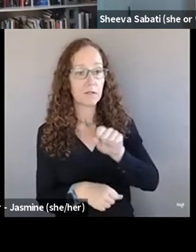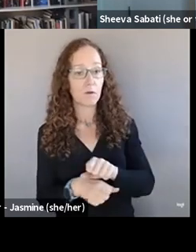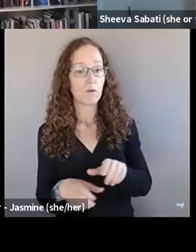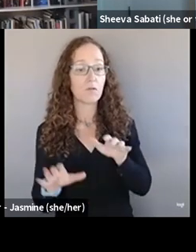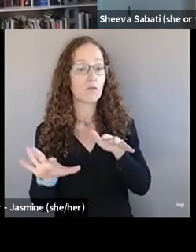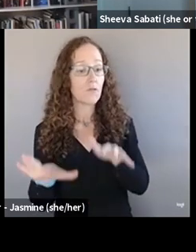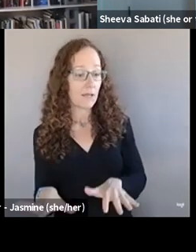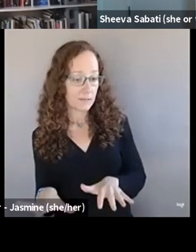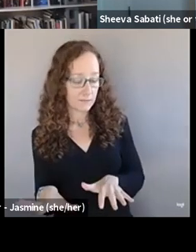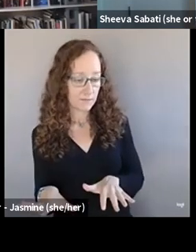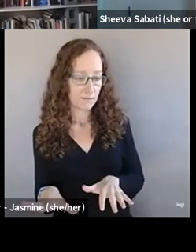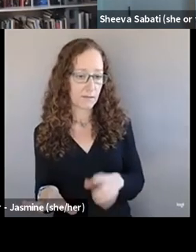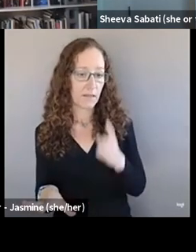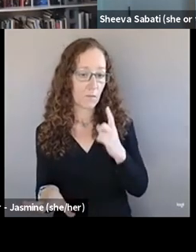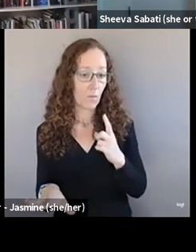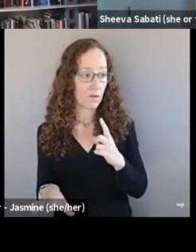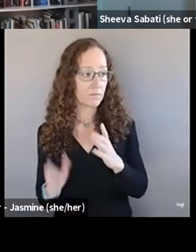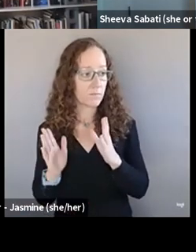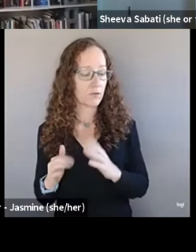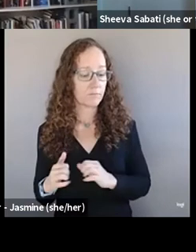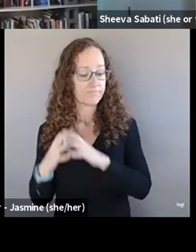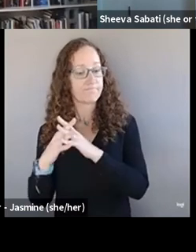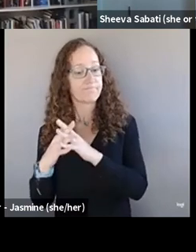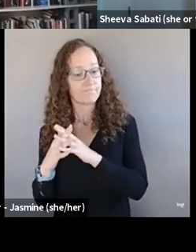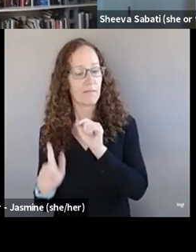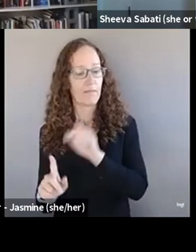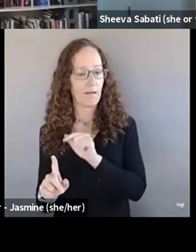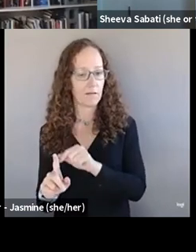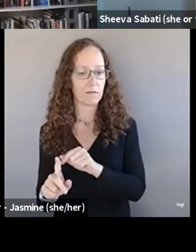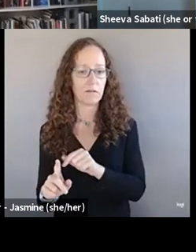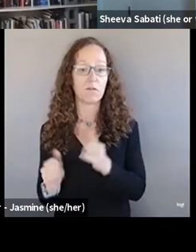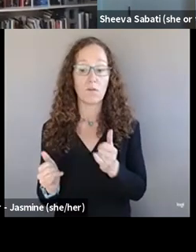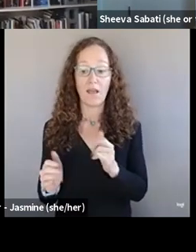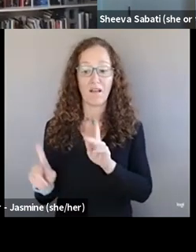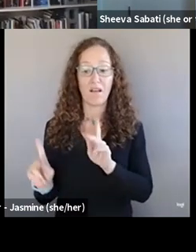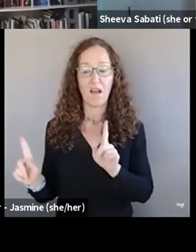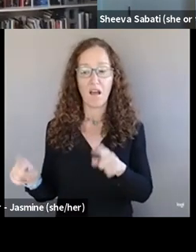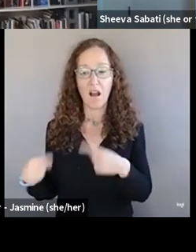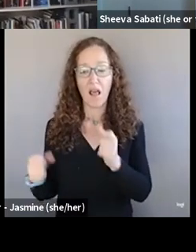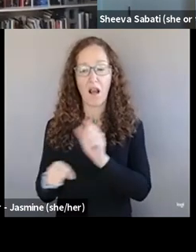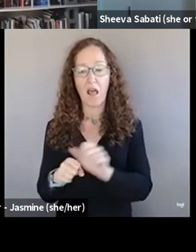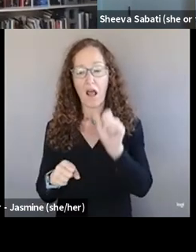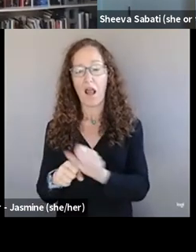say, who founded that, right? Like, who are the folks that we need to let rest right, who have been propped up and centered as